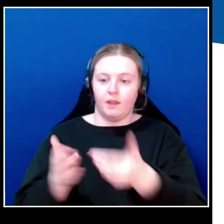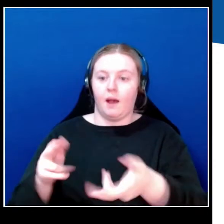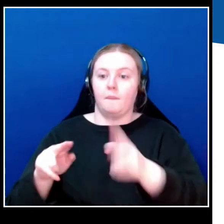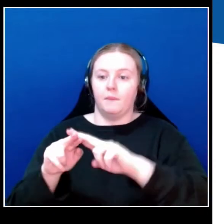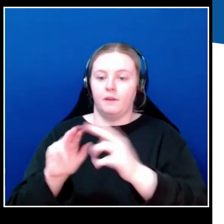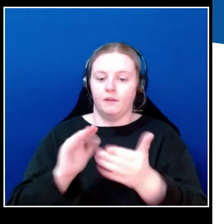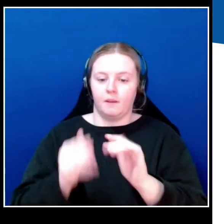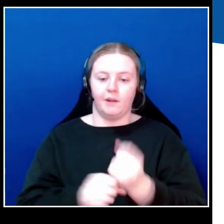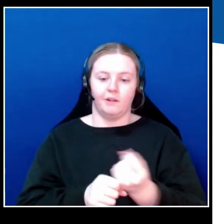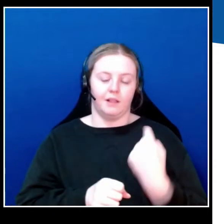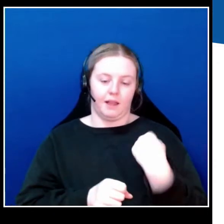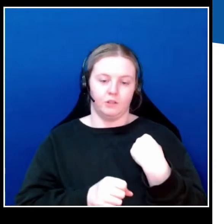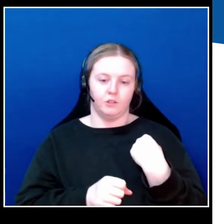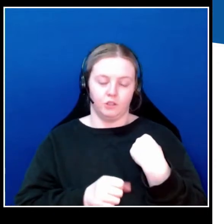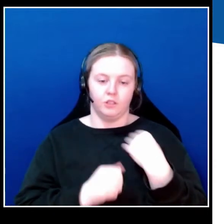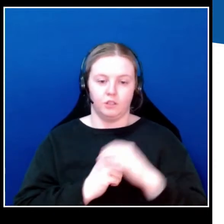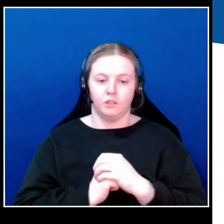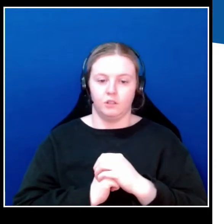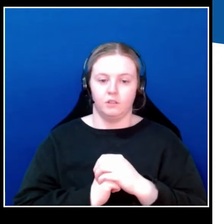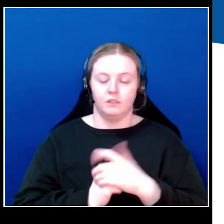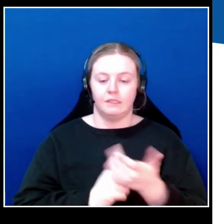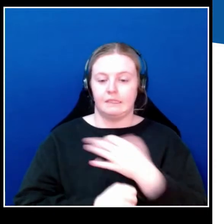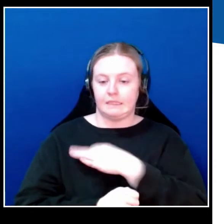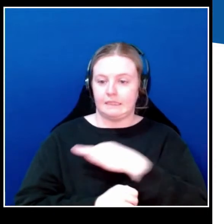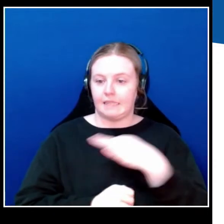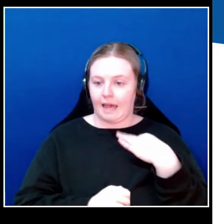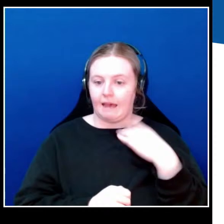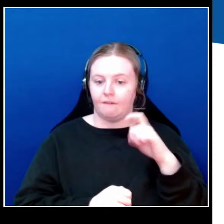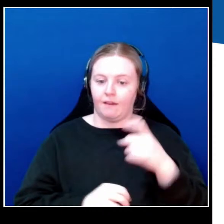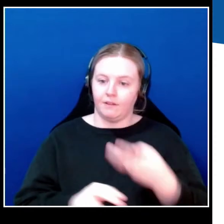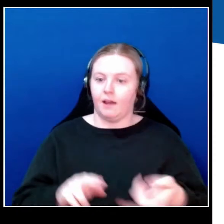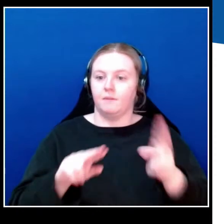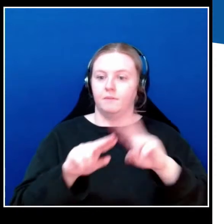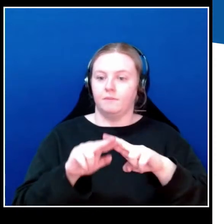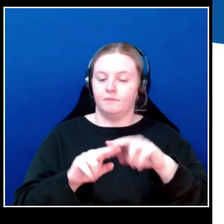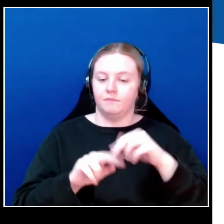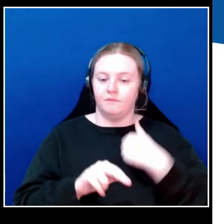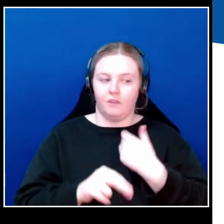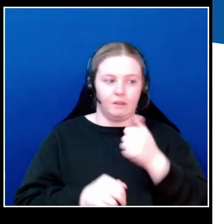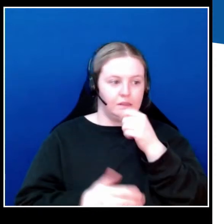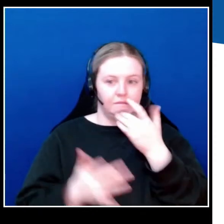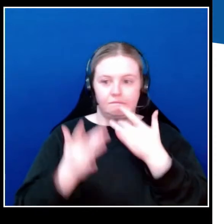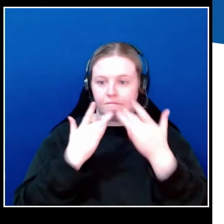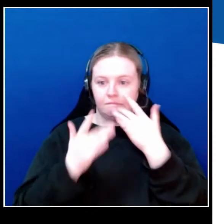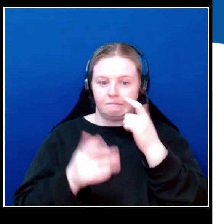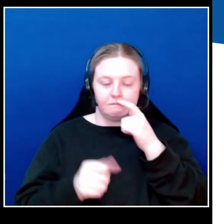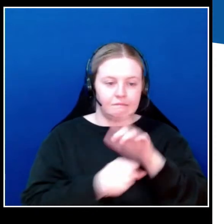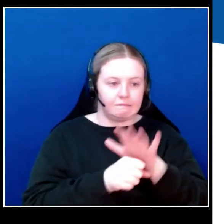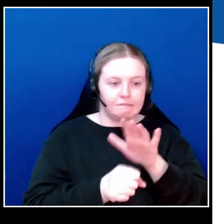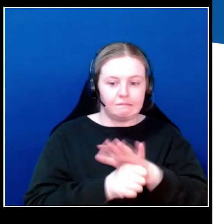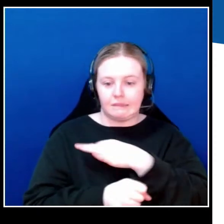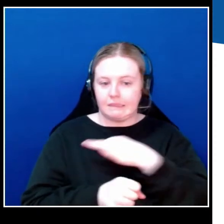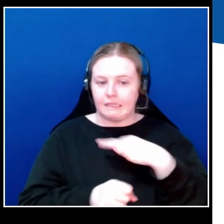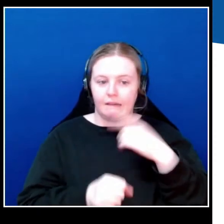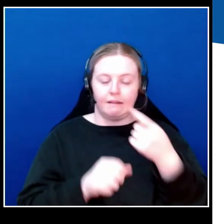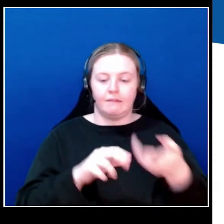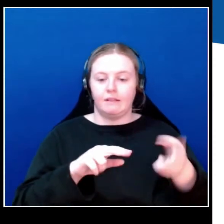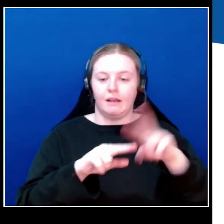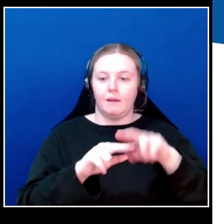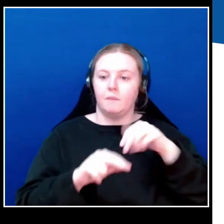increased staffing was needed to meet operational requirements related to increased passenger numbers and sailings.